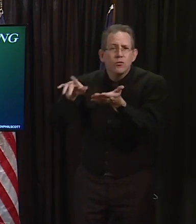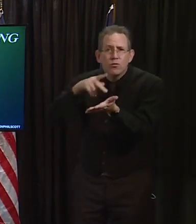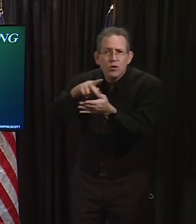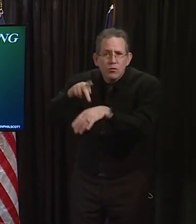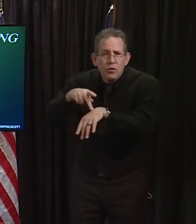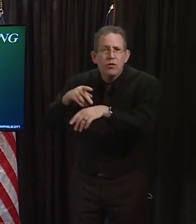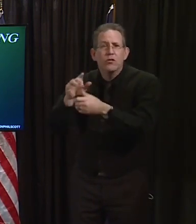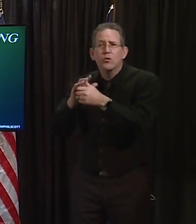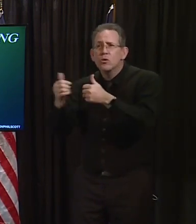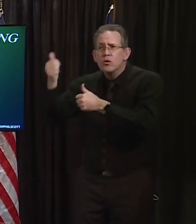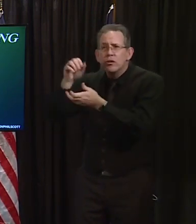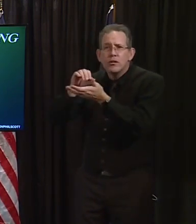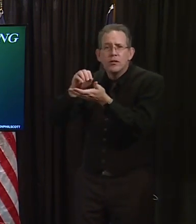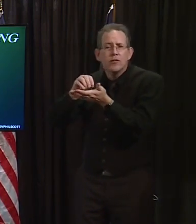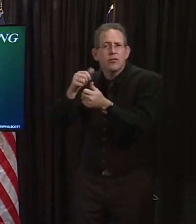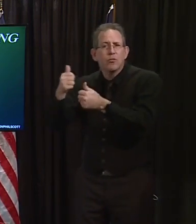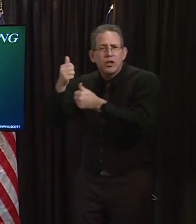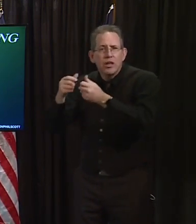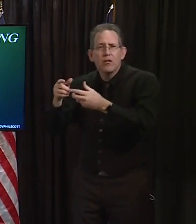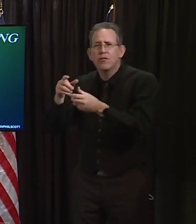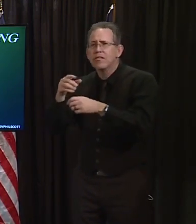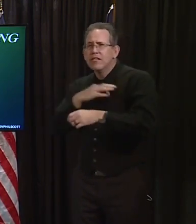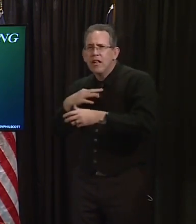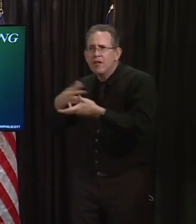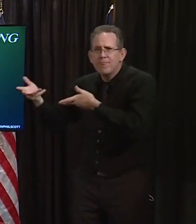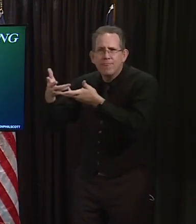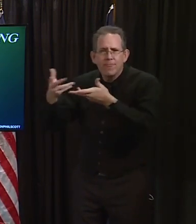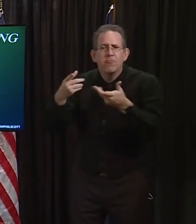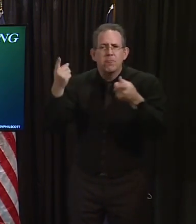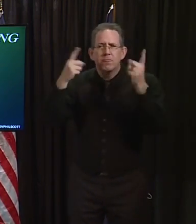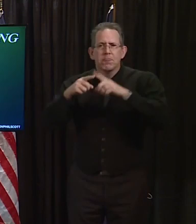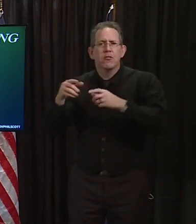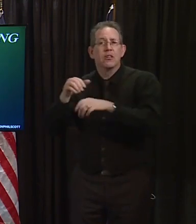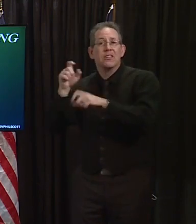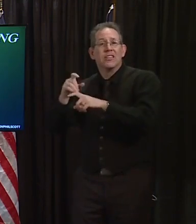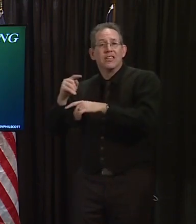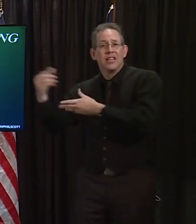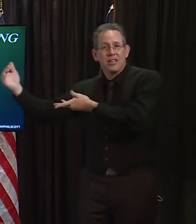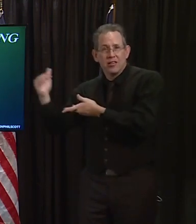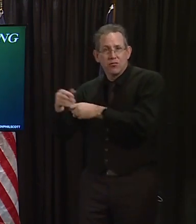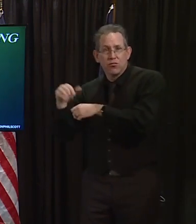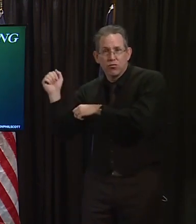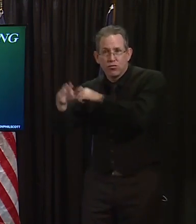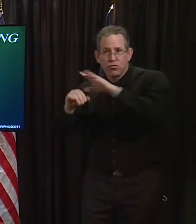they feel they have an adequate supply of tests to do. So, which I expect from many schools would be later this week.